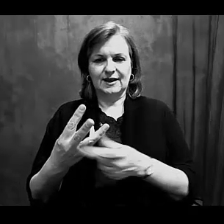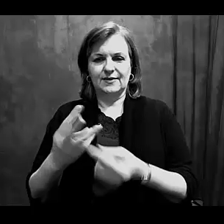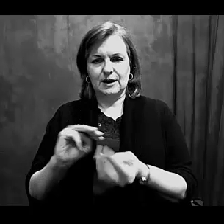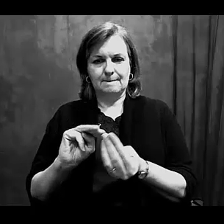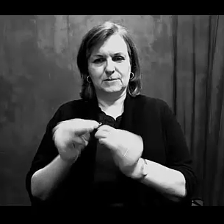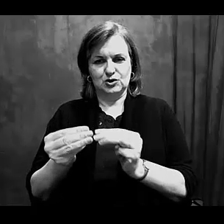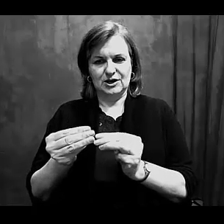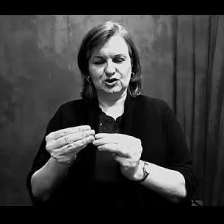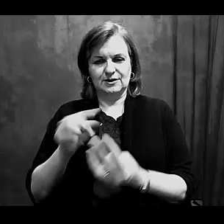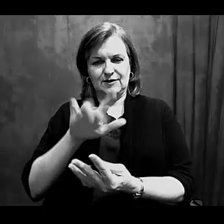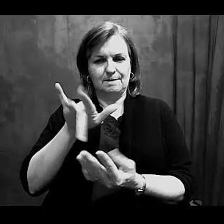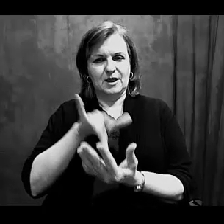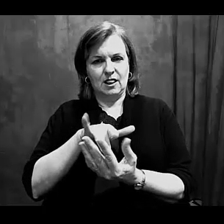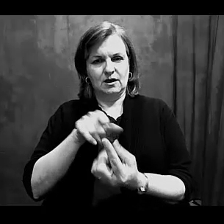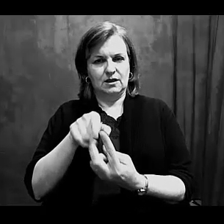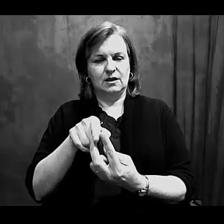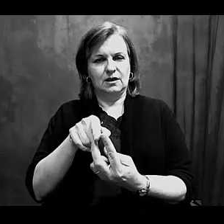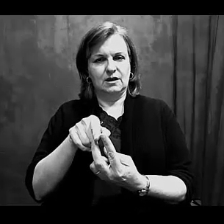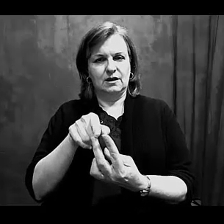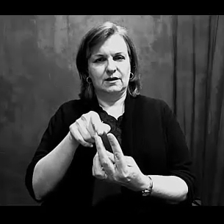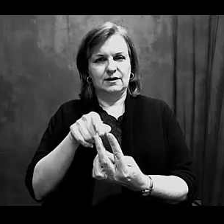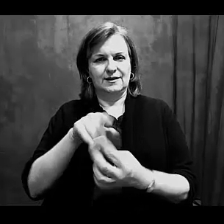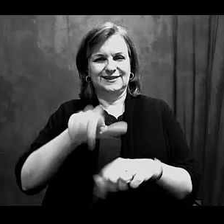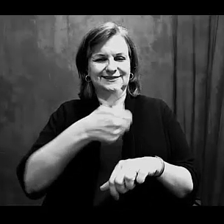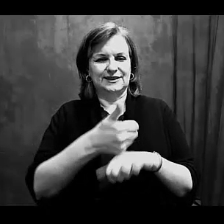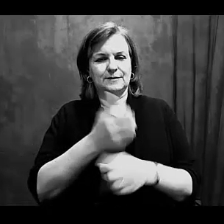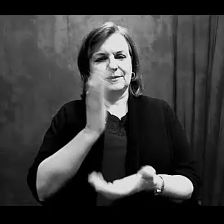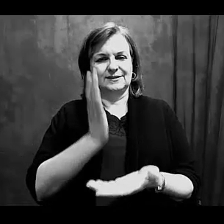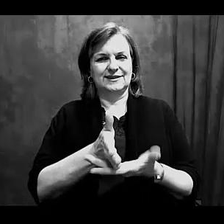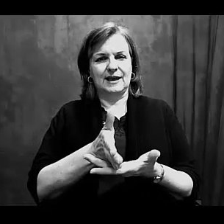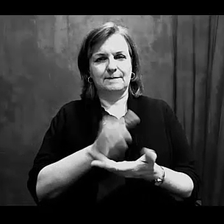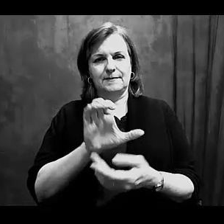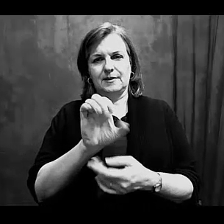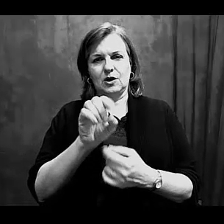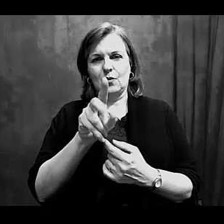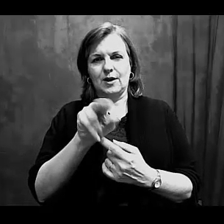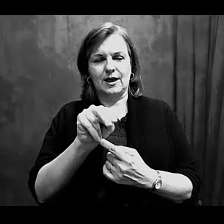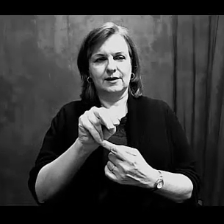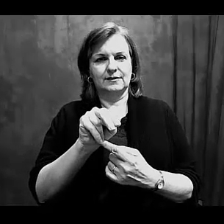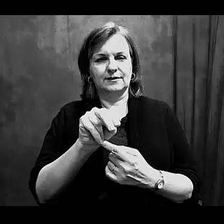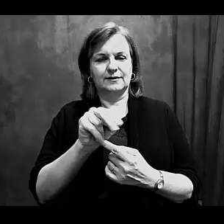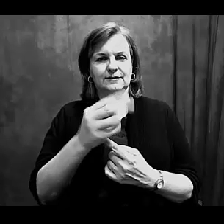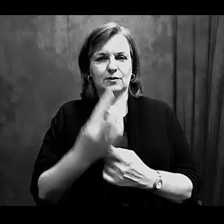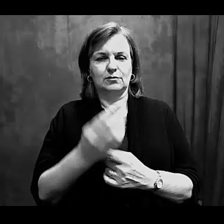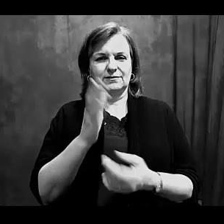everything is fine - then you hit a mutation right in the middle and it puts in a stop codon